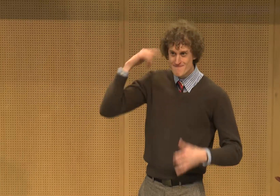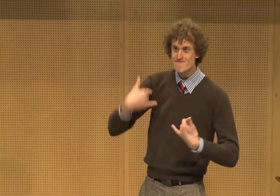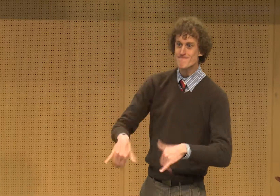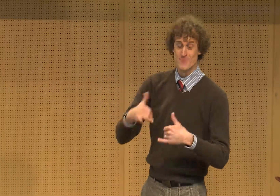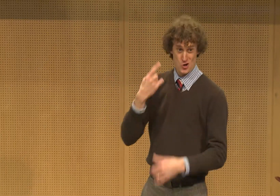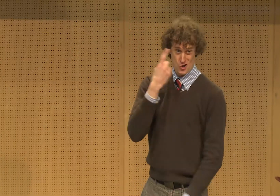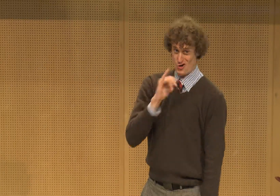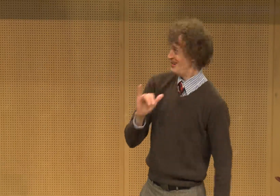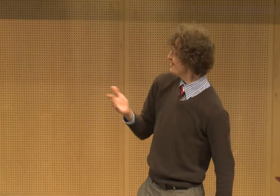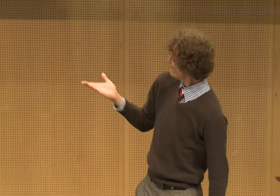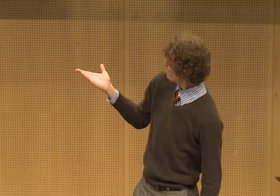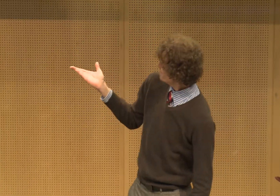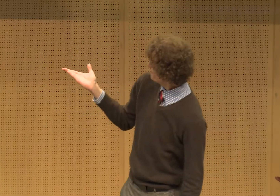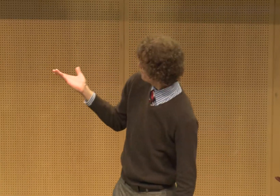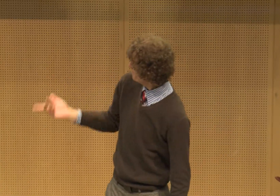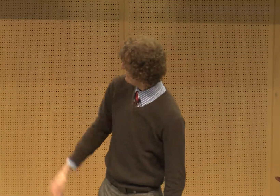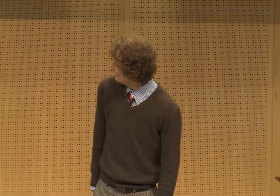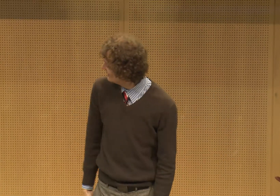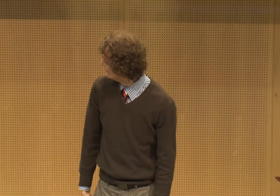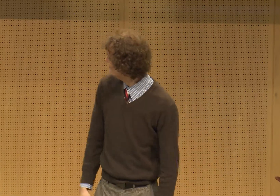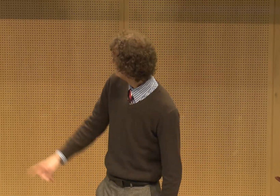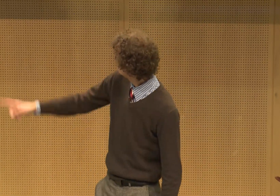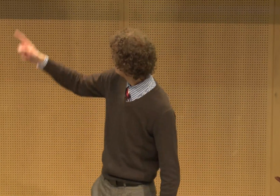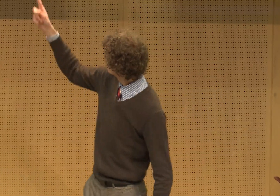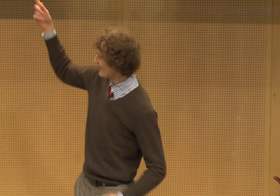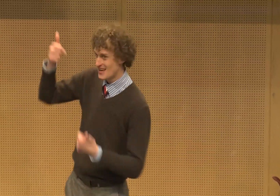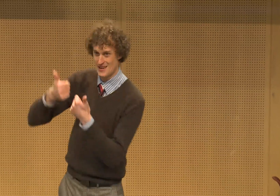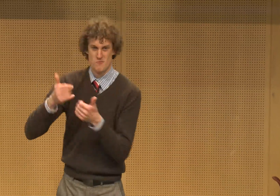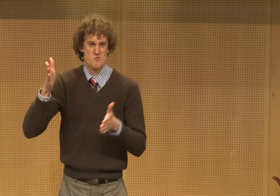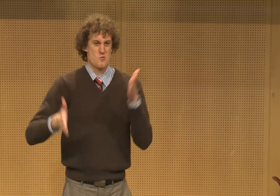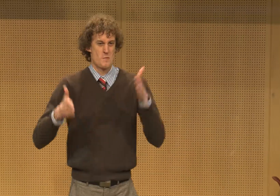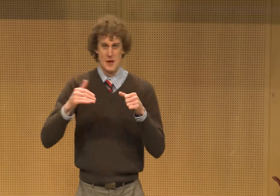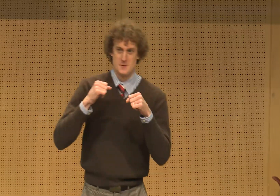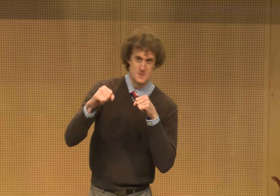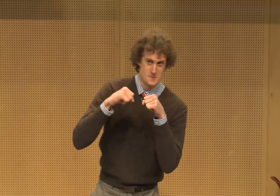Well, this was the first one, and that's what it looked like back in the day.